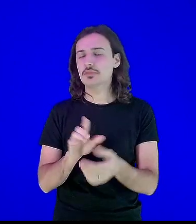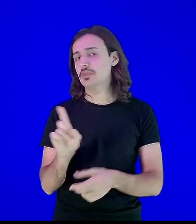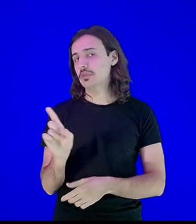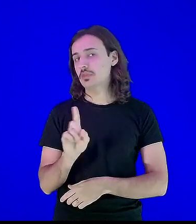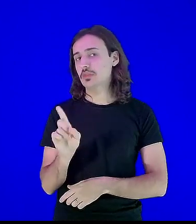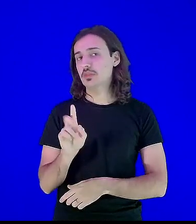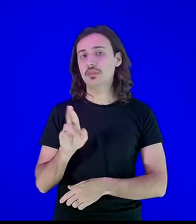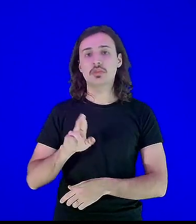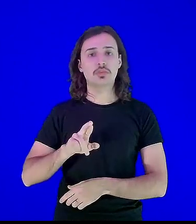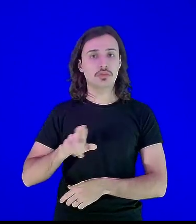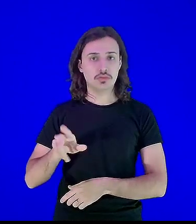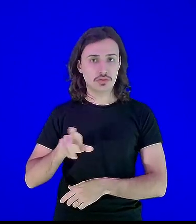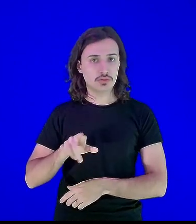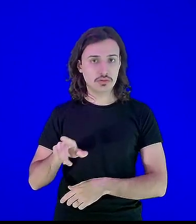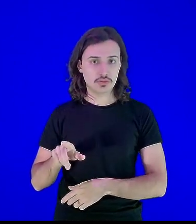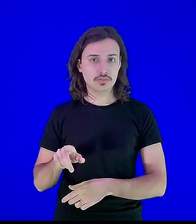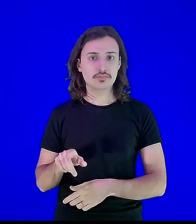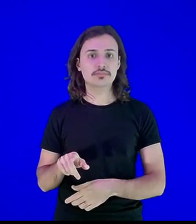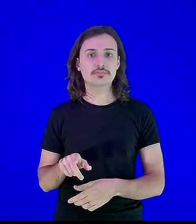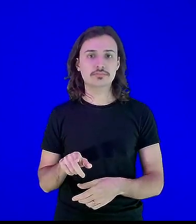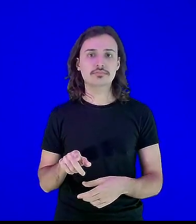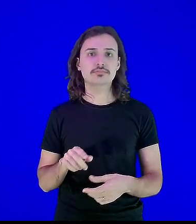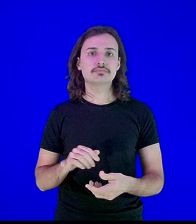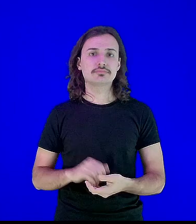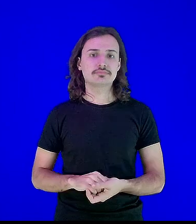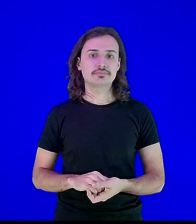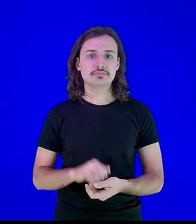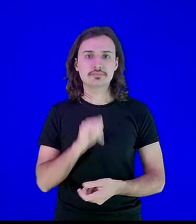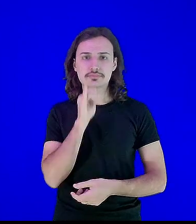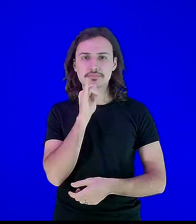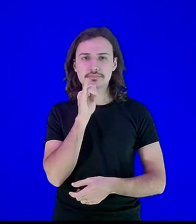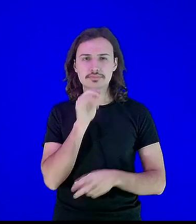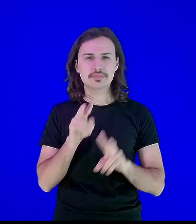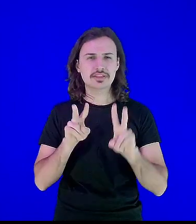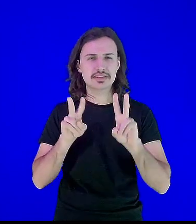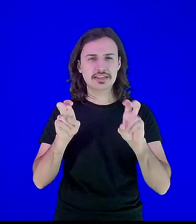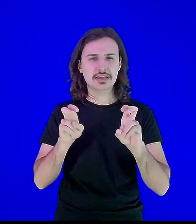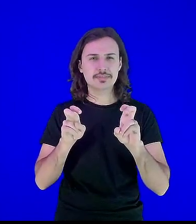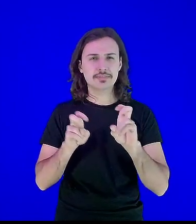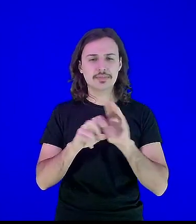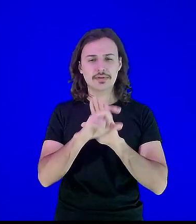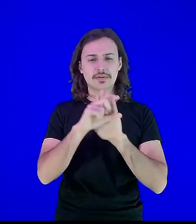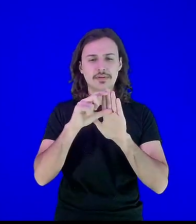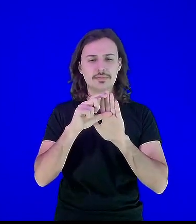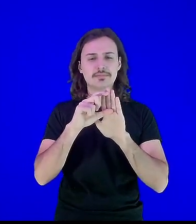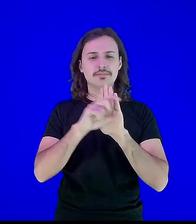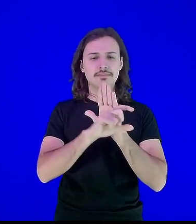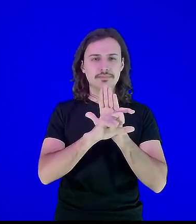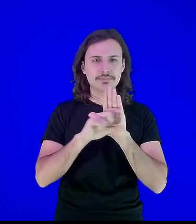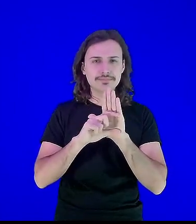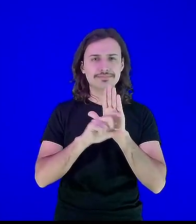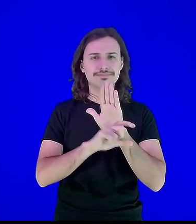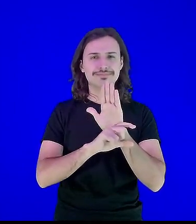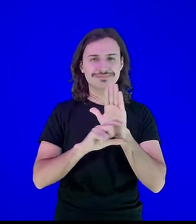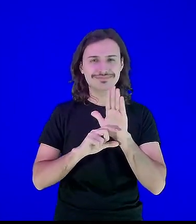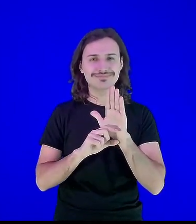fourth one is "break-flow" the two last ones, they are not, again, related to SignWriting